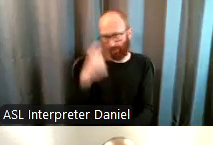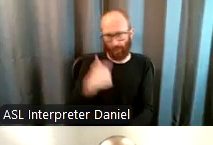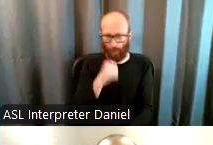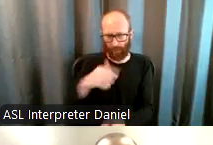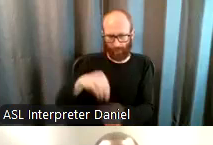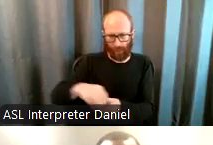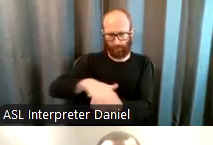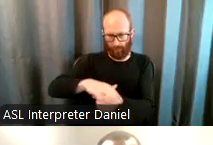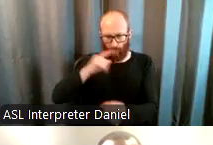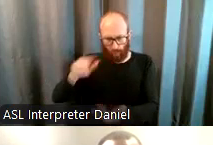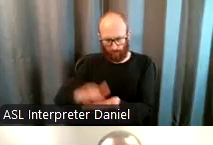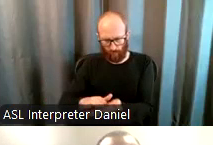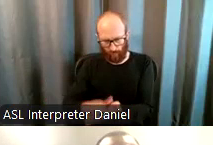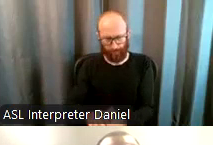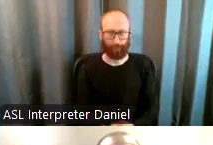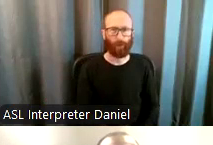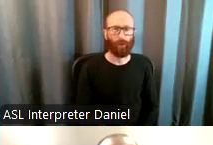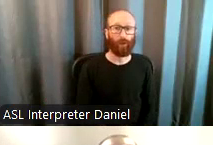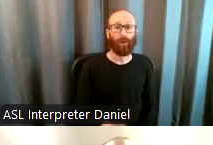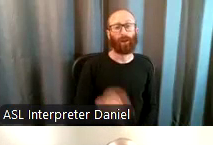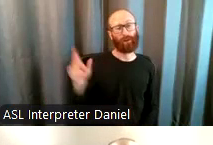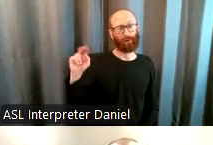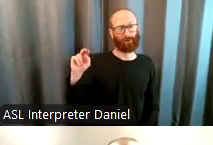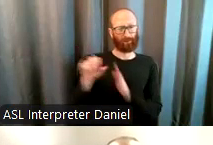to the fact that um Charlotte North Carolina did not have something